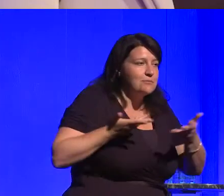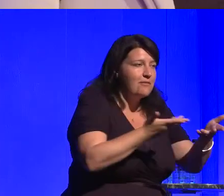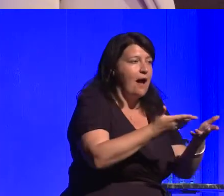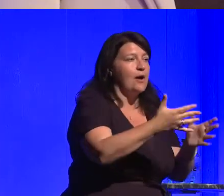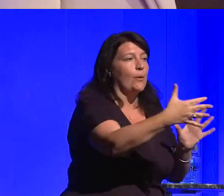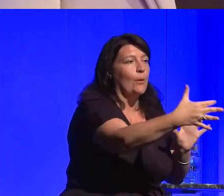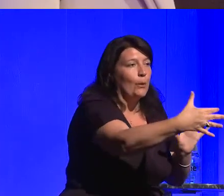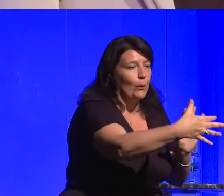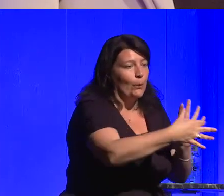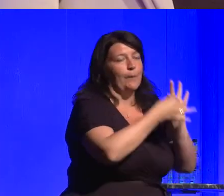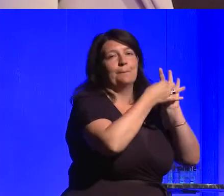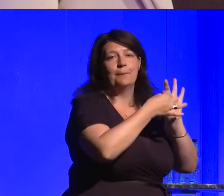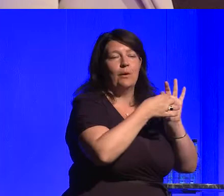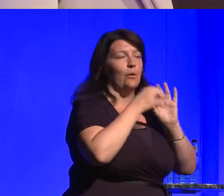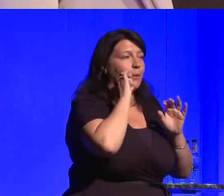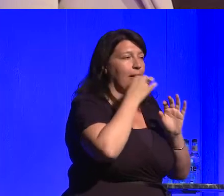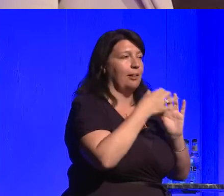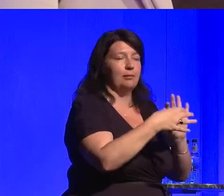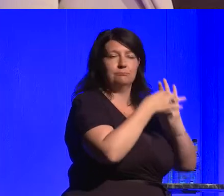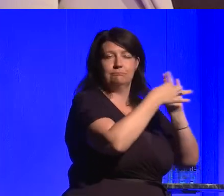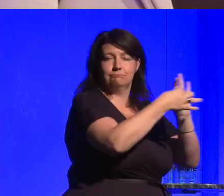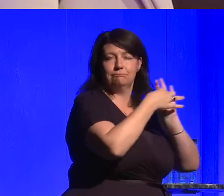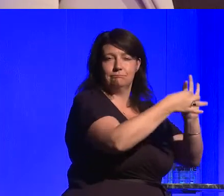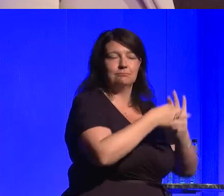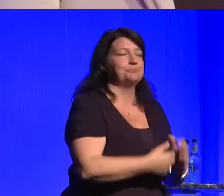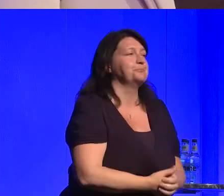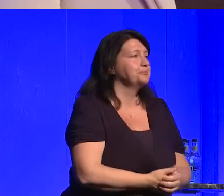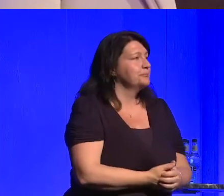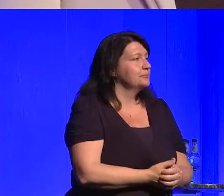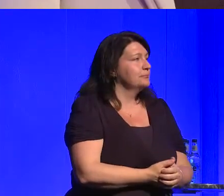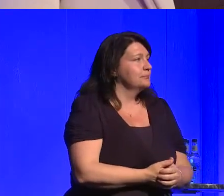on how we work together to do things differently.